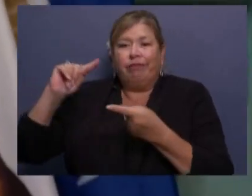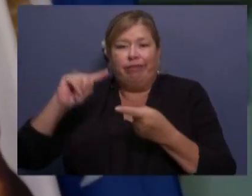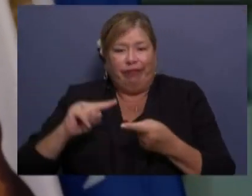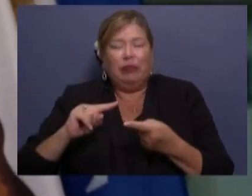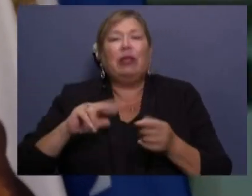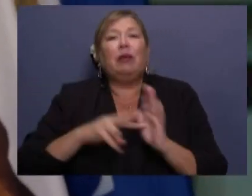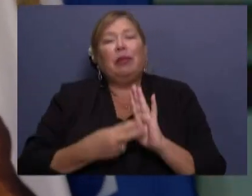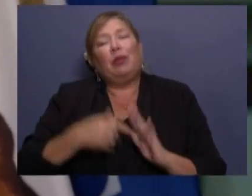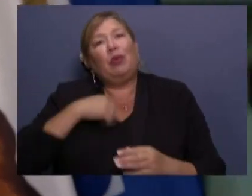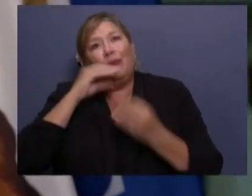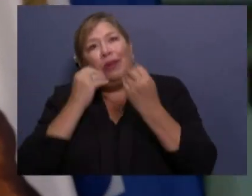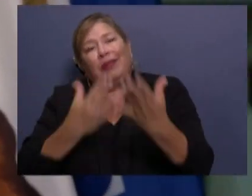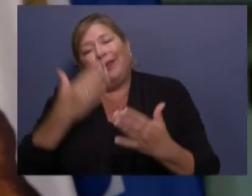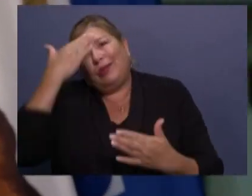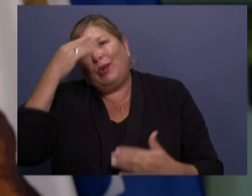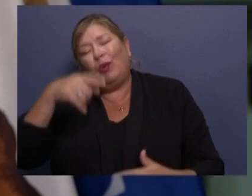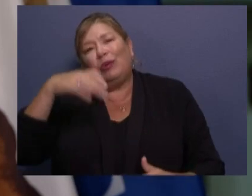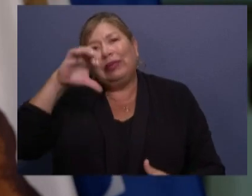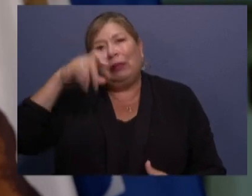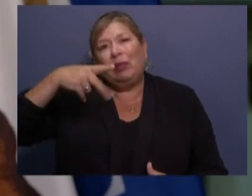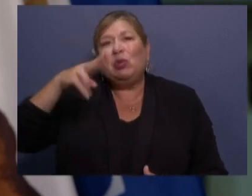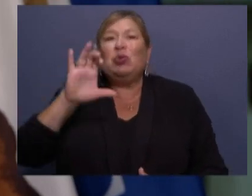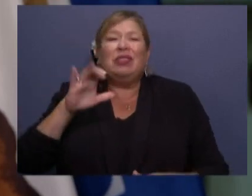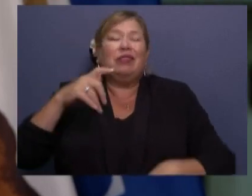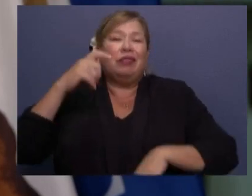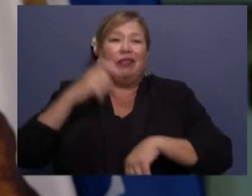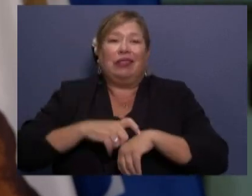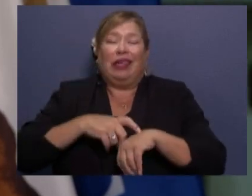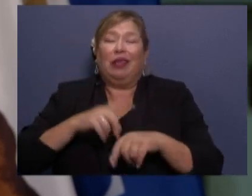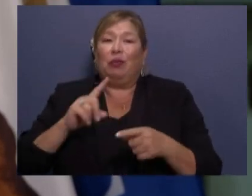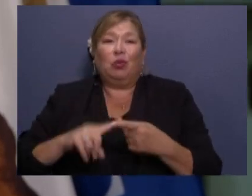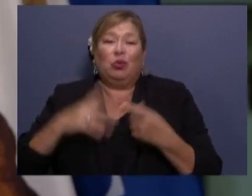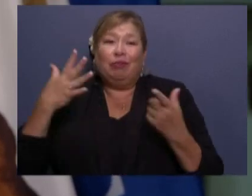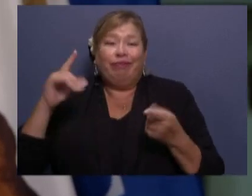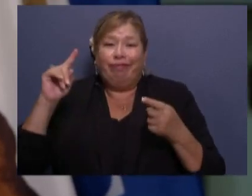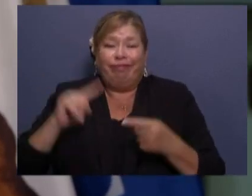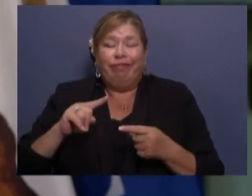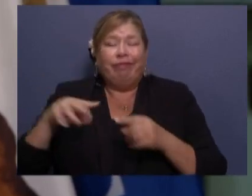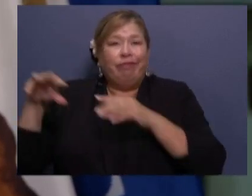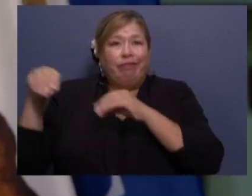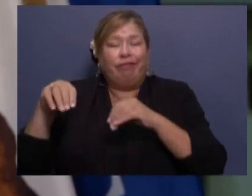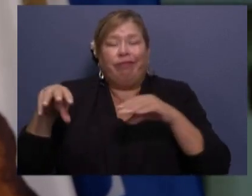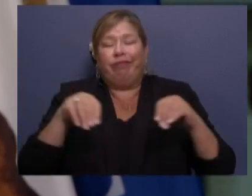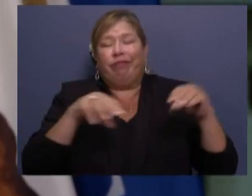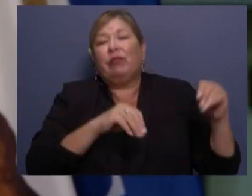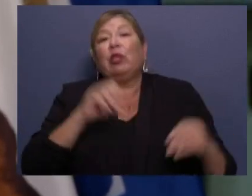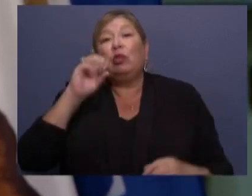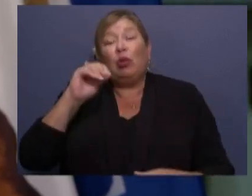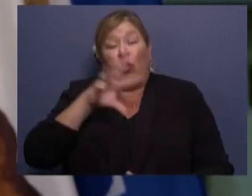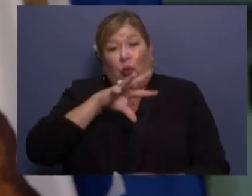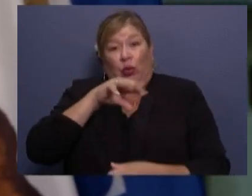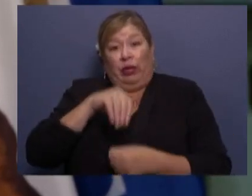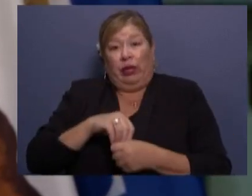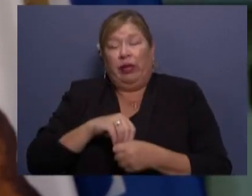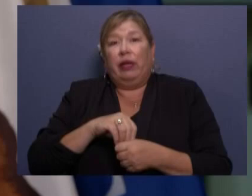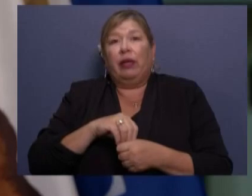utilities that it would be time to drop load and the utilities, the individual utilities in inside of our balancing authority our